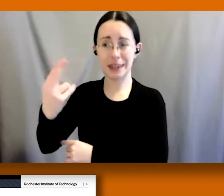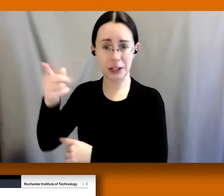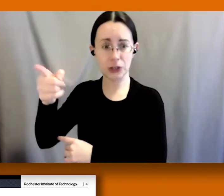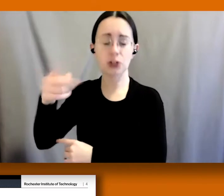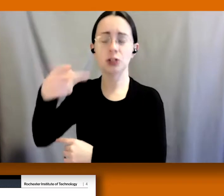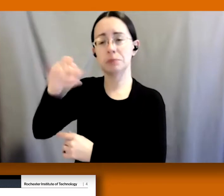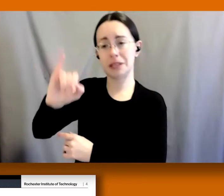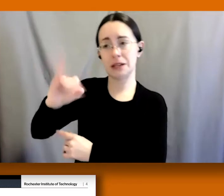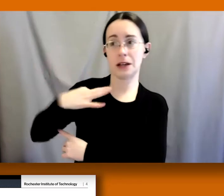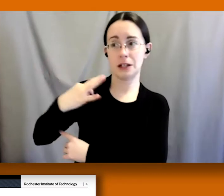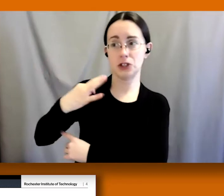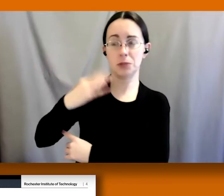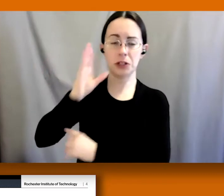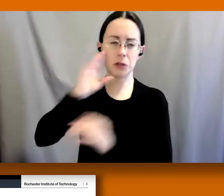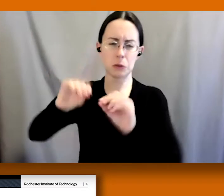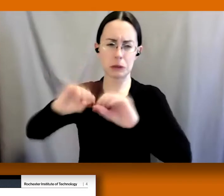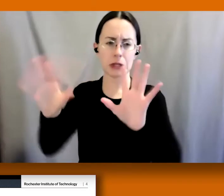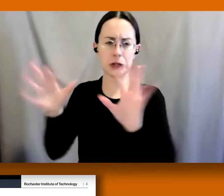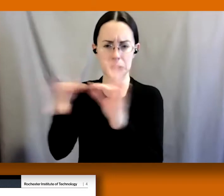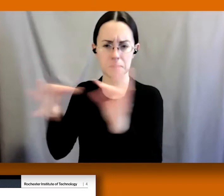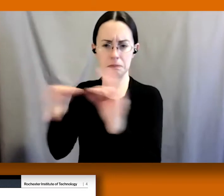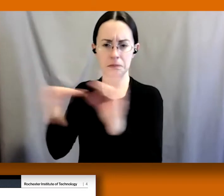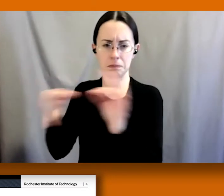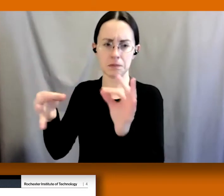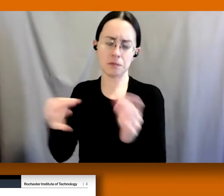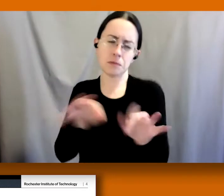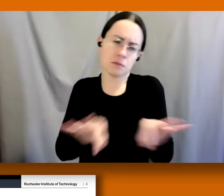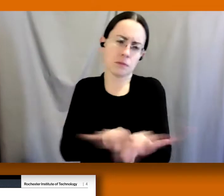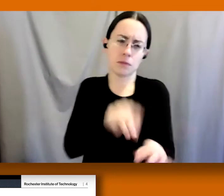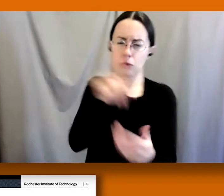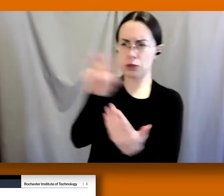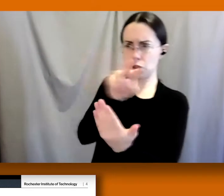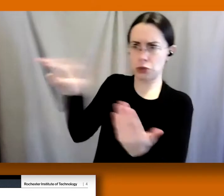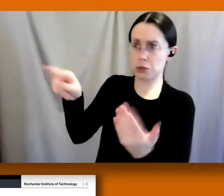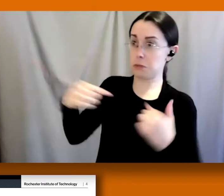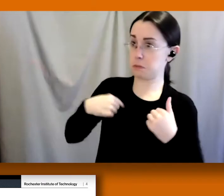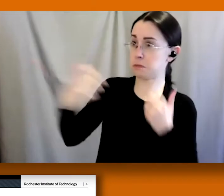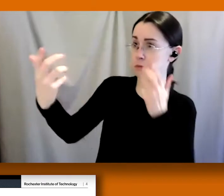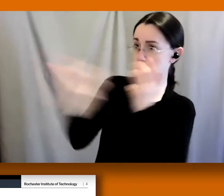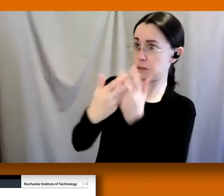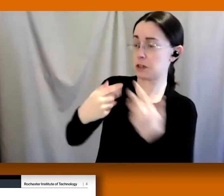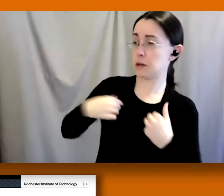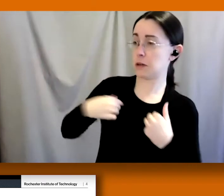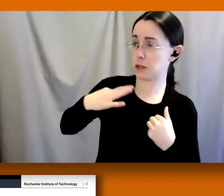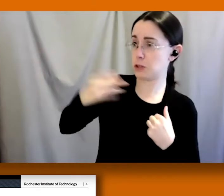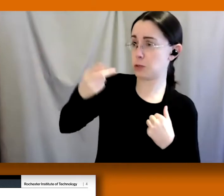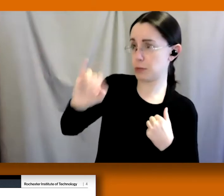Um, so it's important to just make sure you can actually apply for that program.